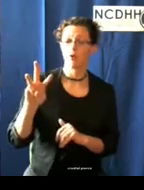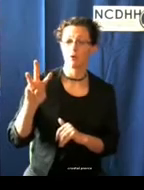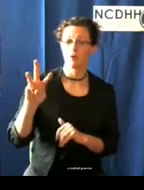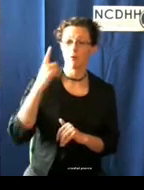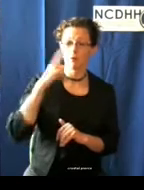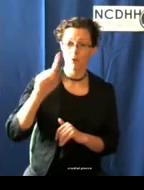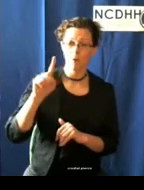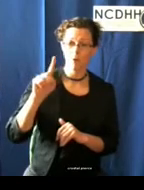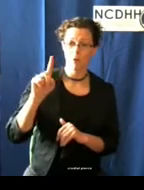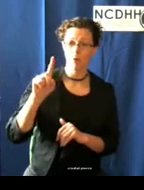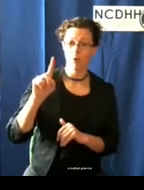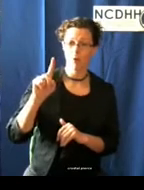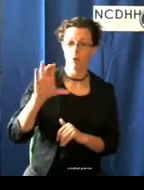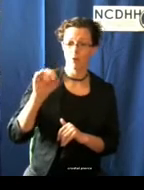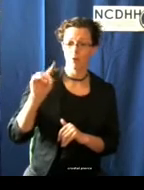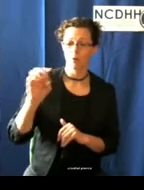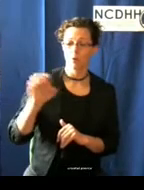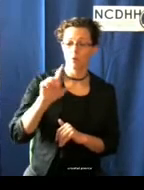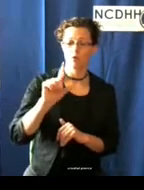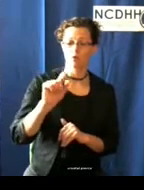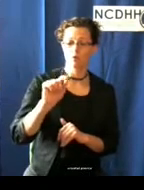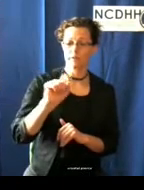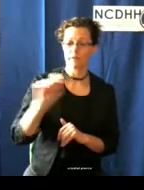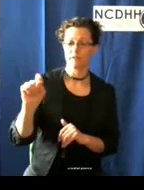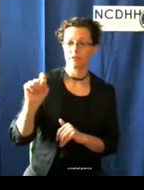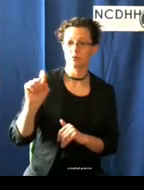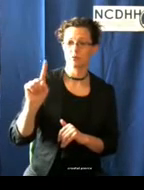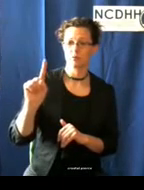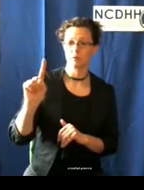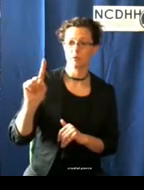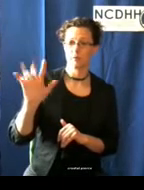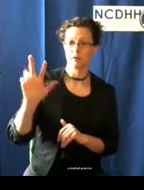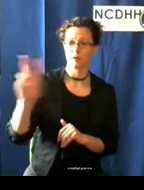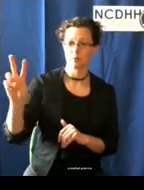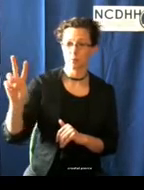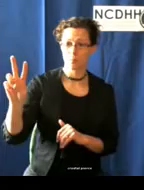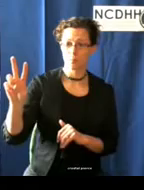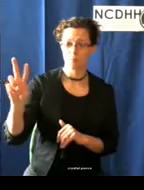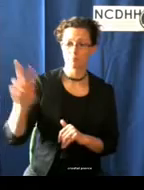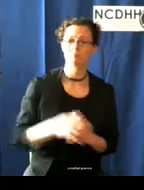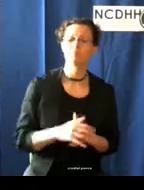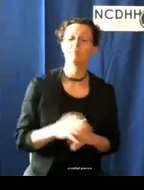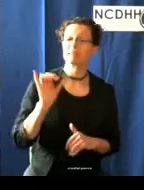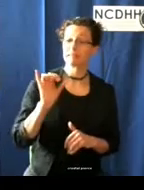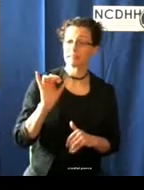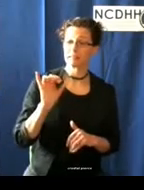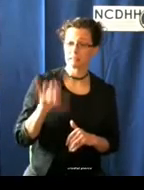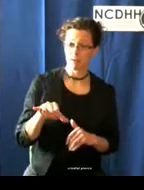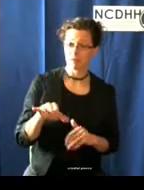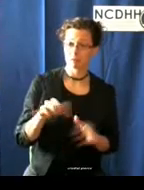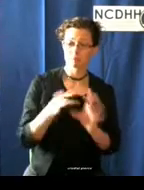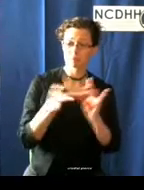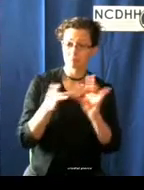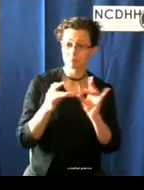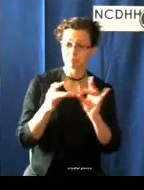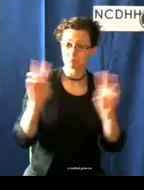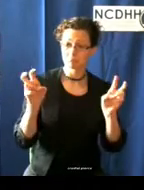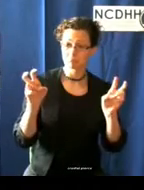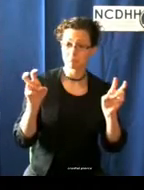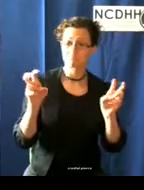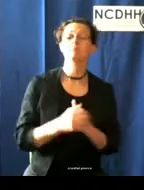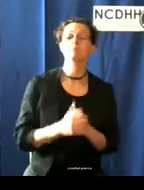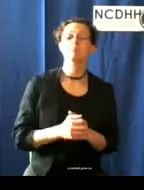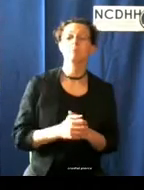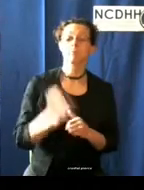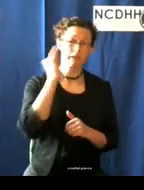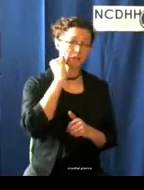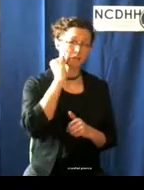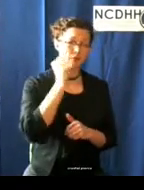CODE SECTION 20 152 AND IT STATES THAT WHENEVER A DEAF OR HARD OF HEARING